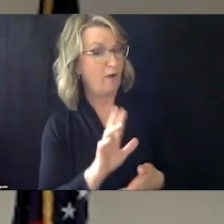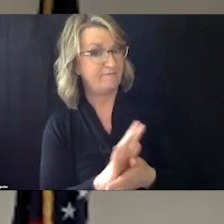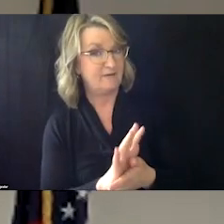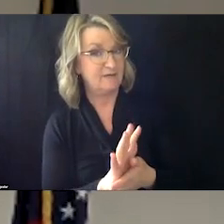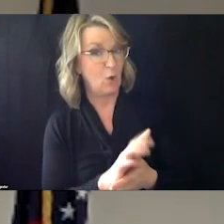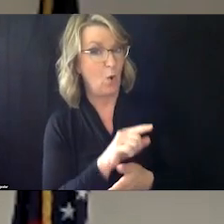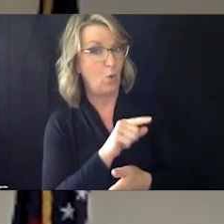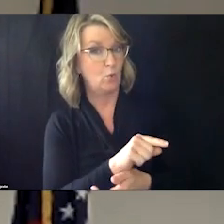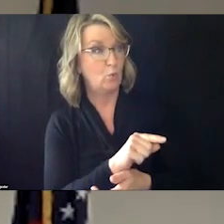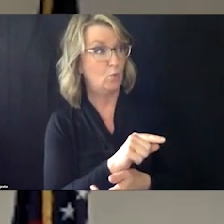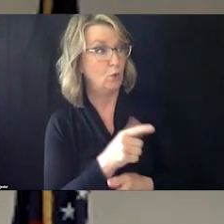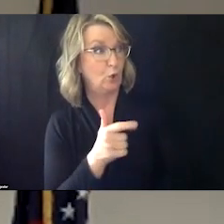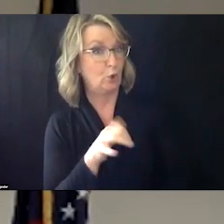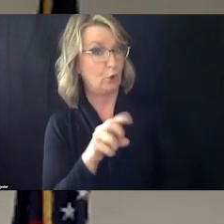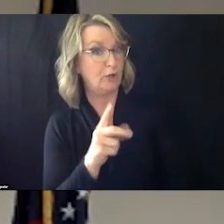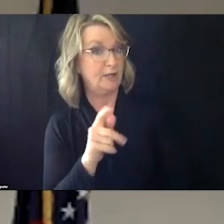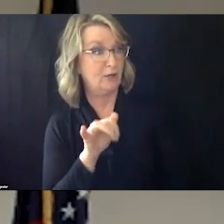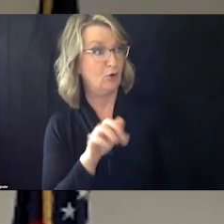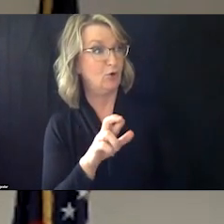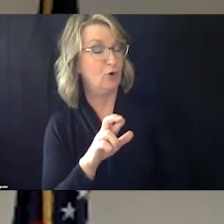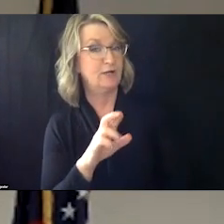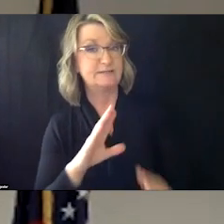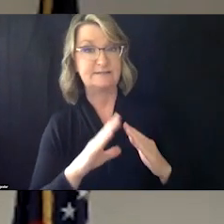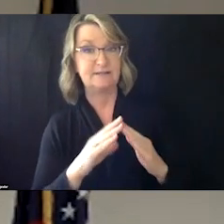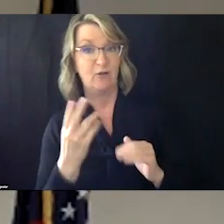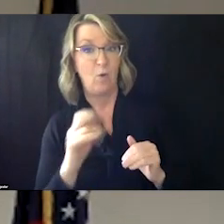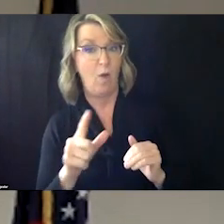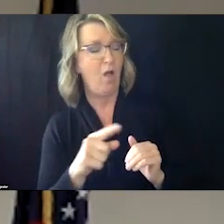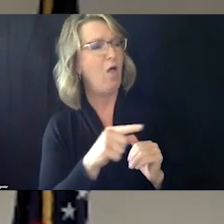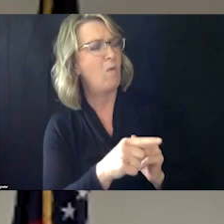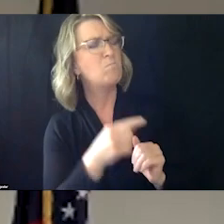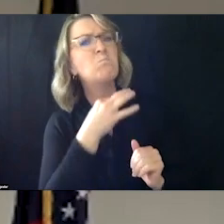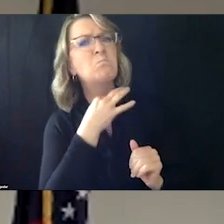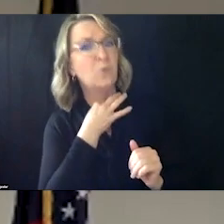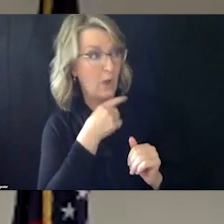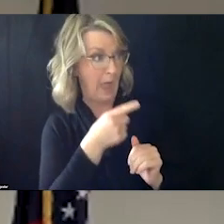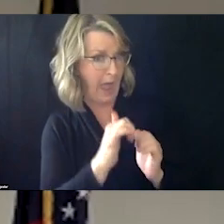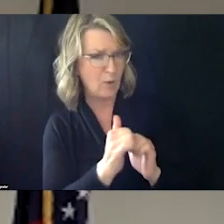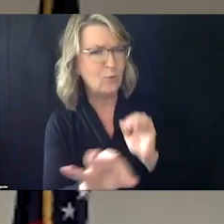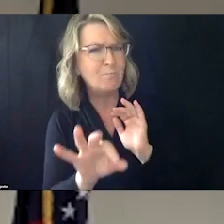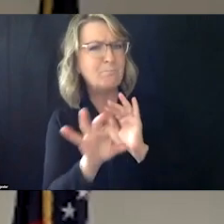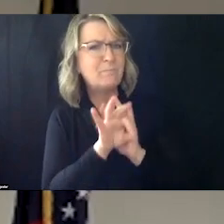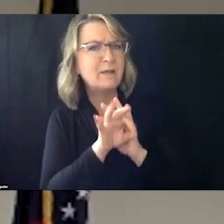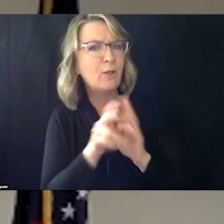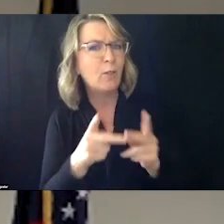one of the questions was related to how do you go about choosing your vote centers yeah so